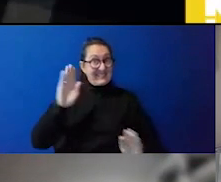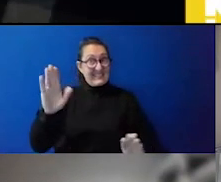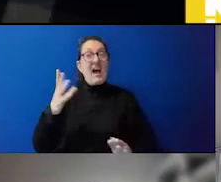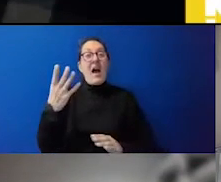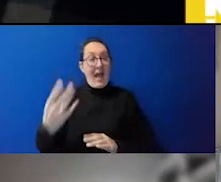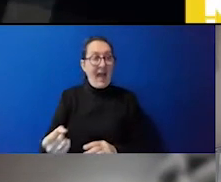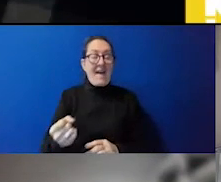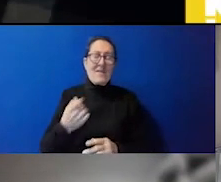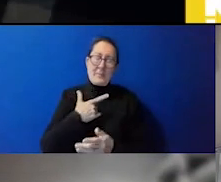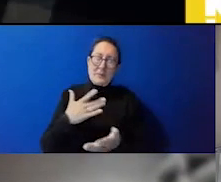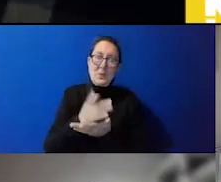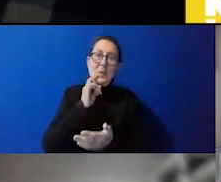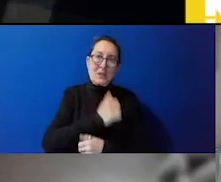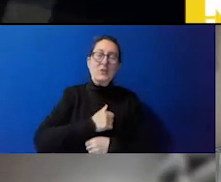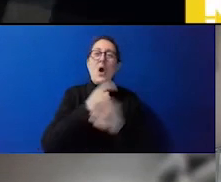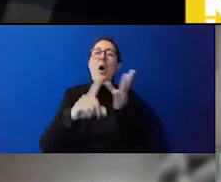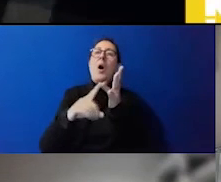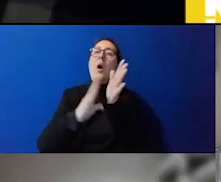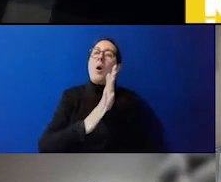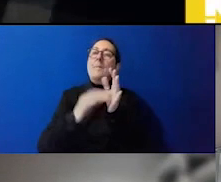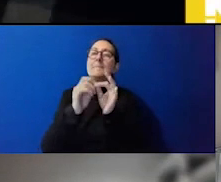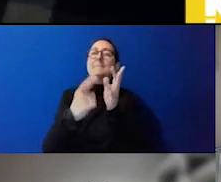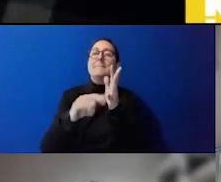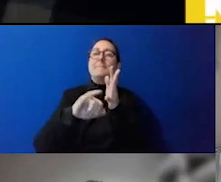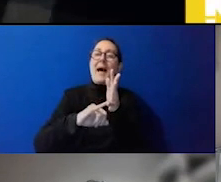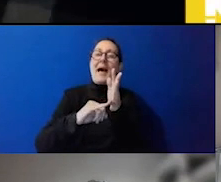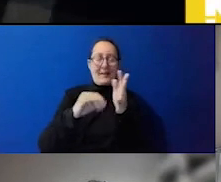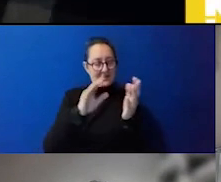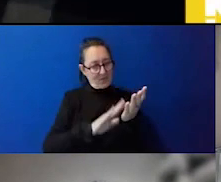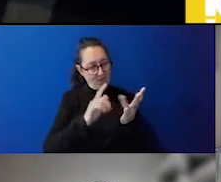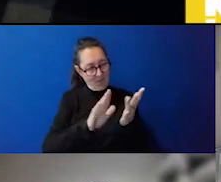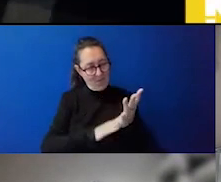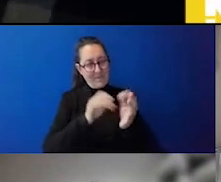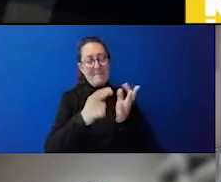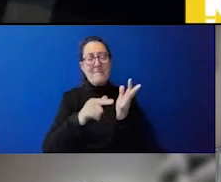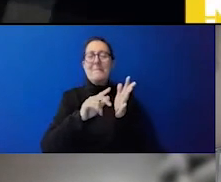um the Ombudsman services and meet a magistrate barister and solicitor